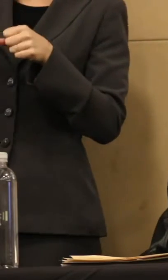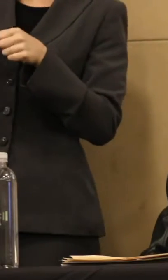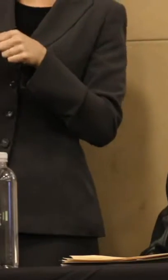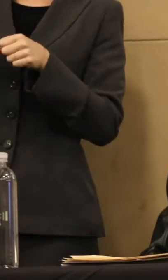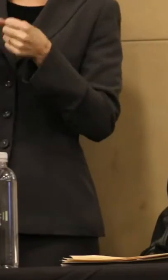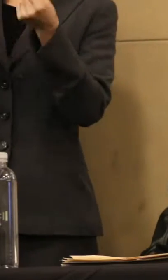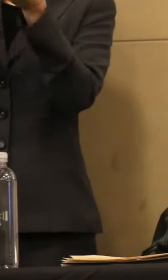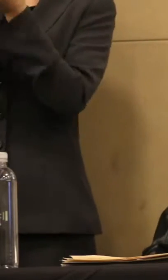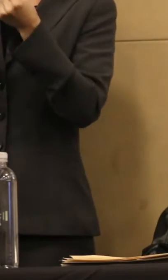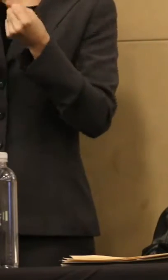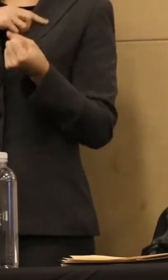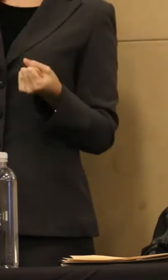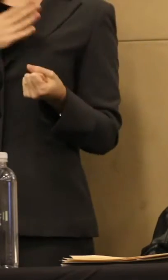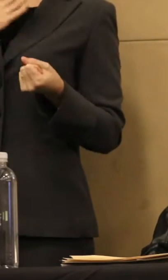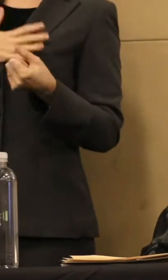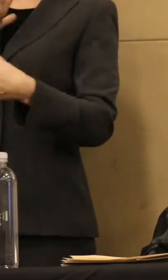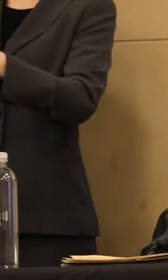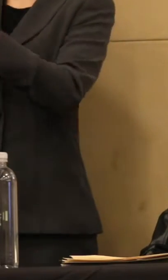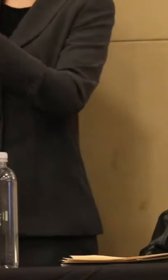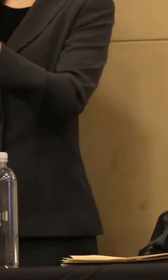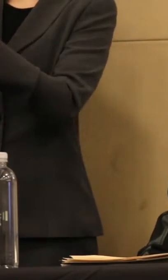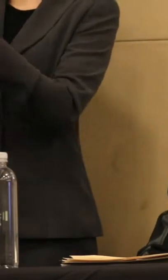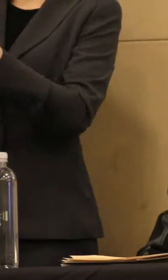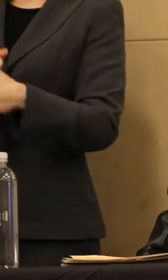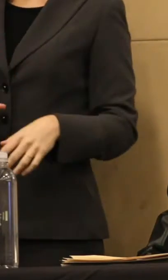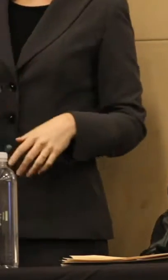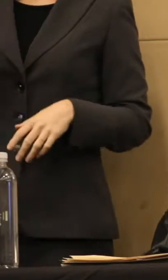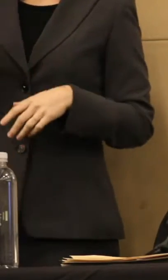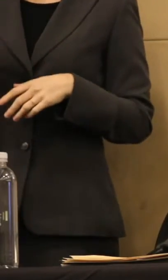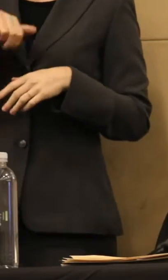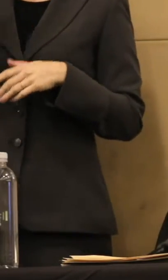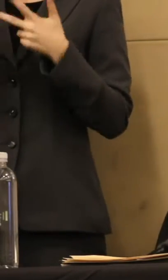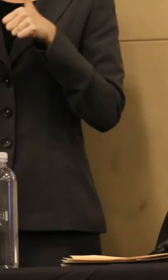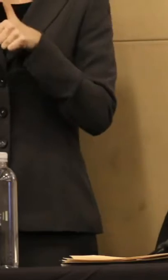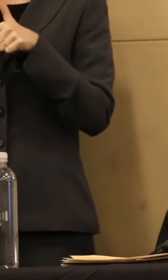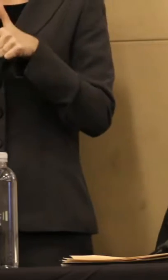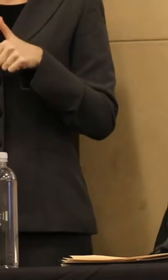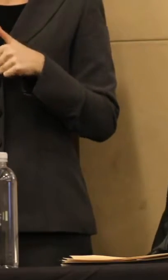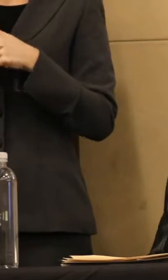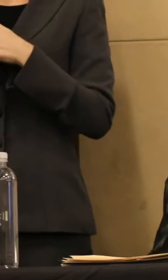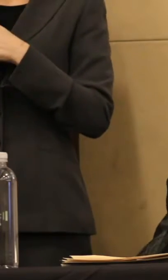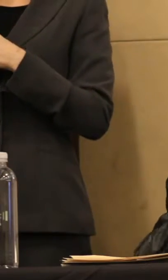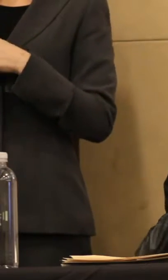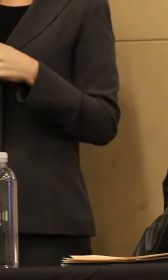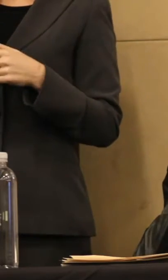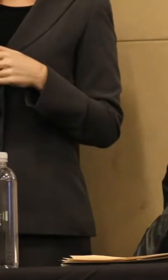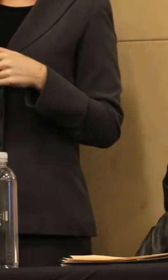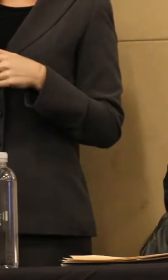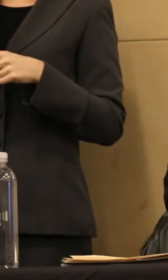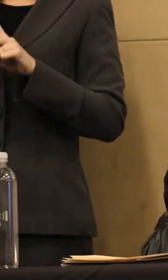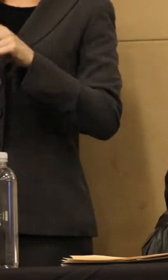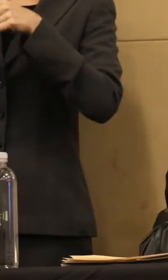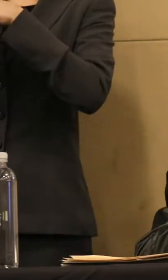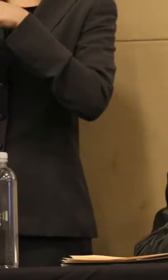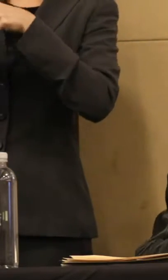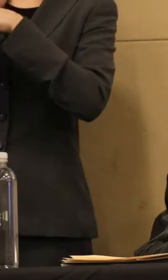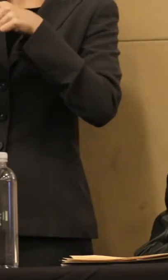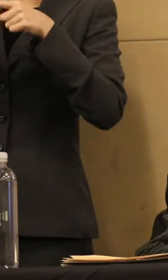Another priority for Secretary Acosta is apprenticeships, and how many young people do we have who just